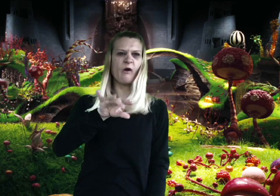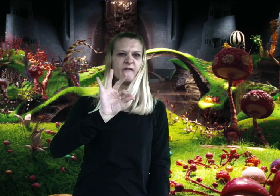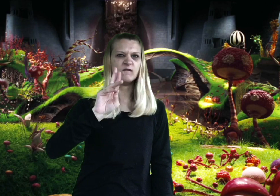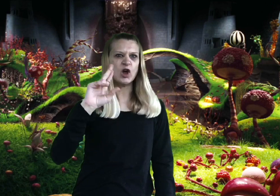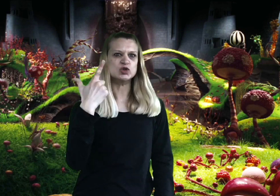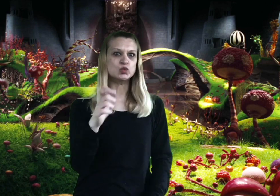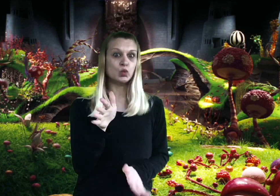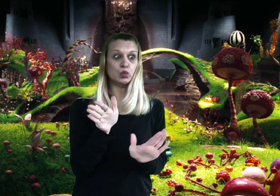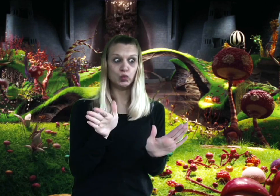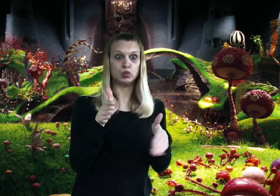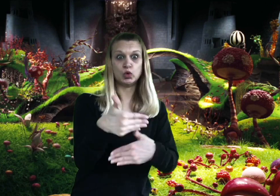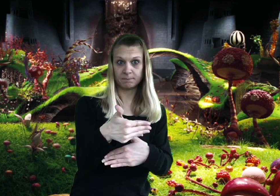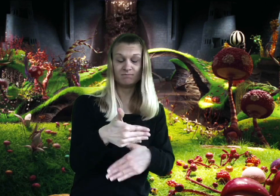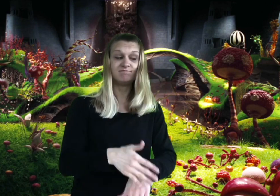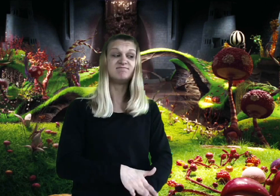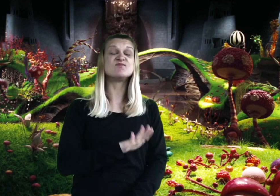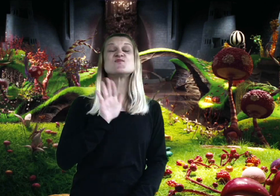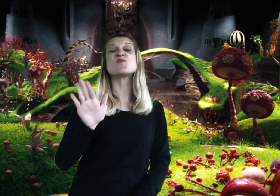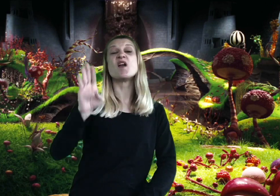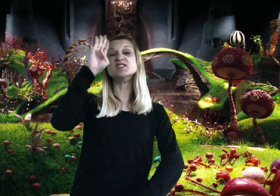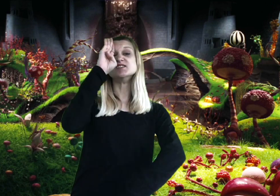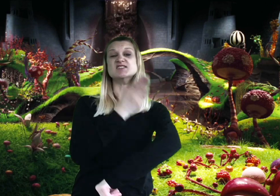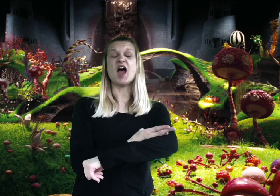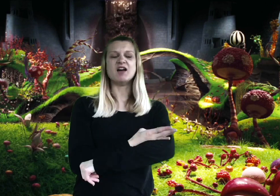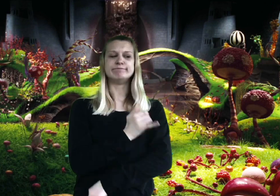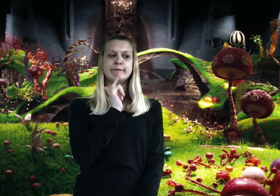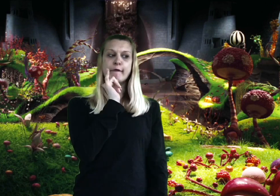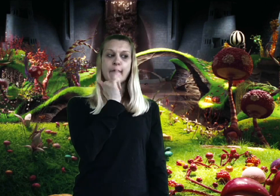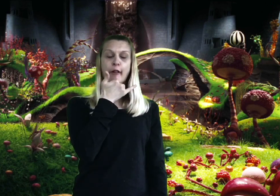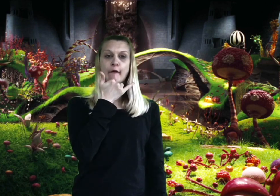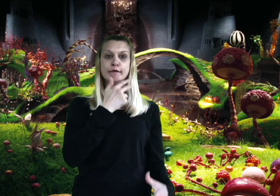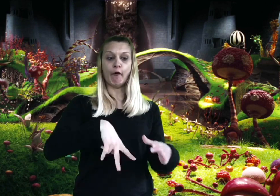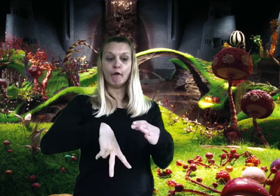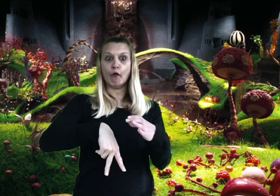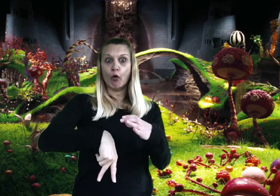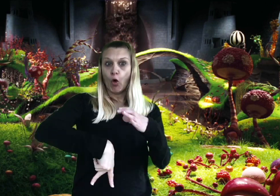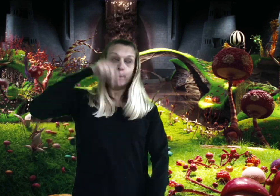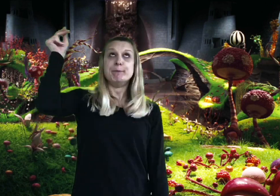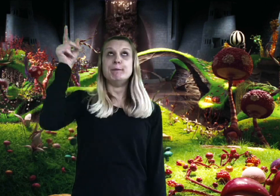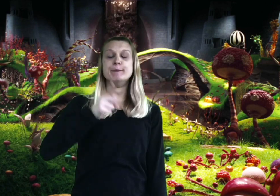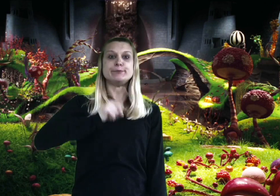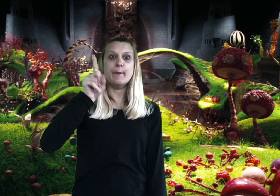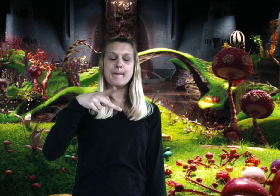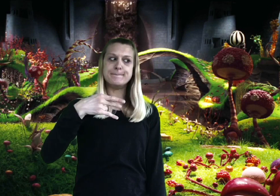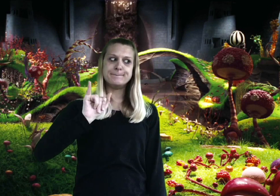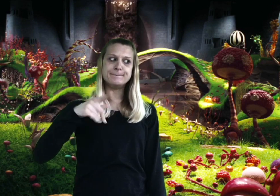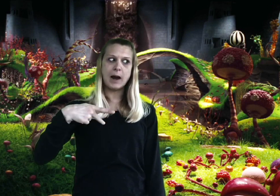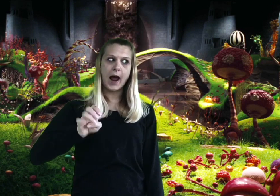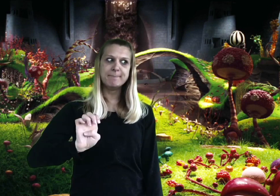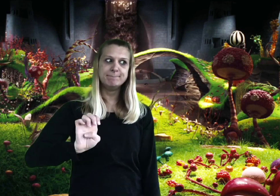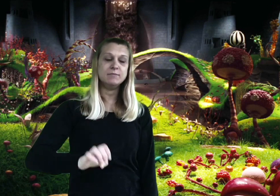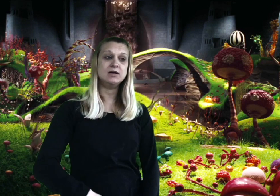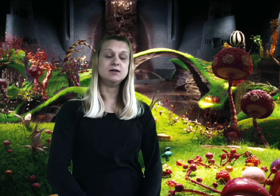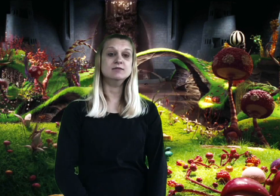up to the Fudge Room and help them to find their son, Augustus. He’s just gone up the pipe."